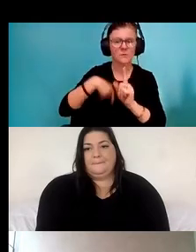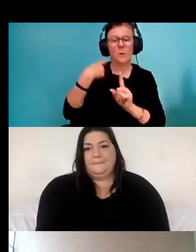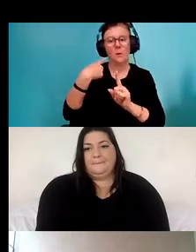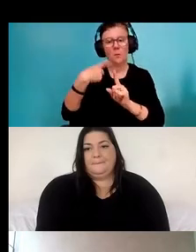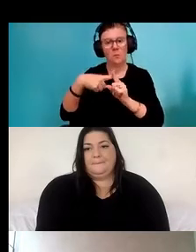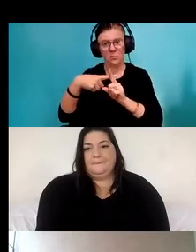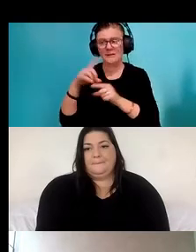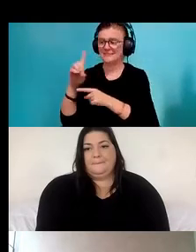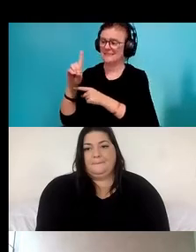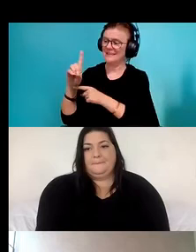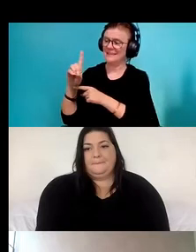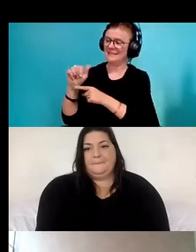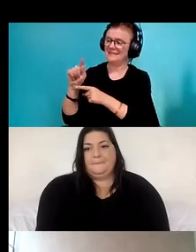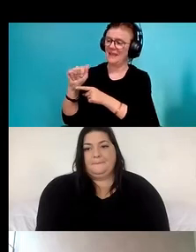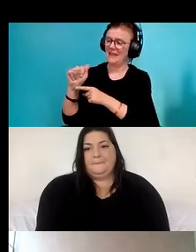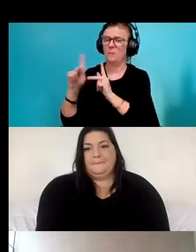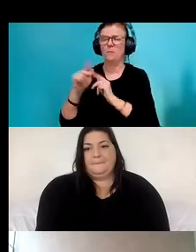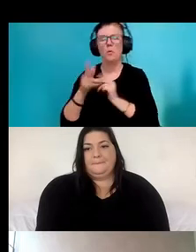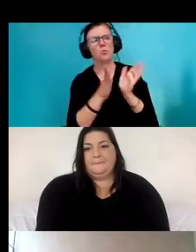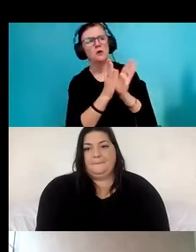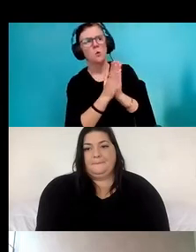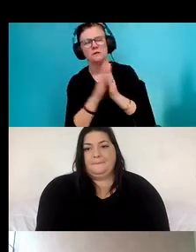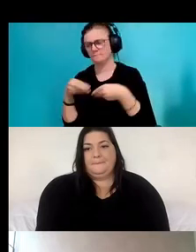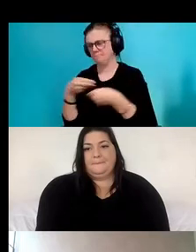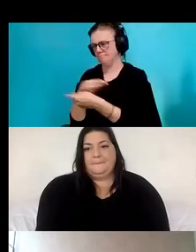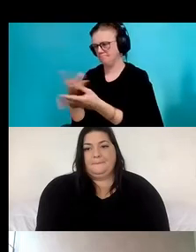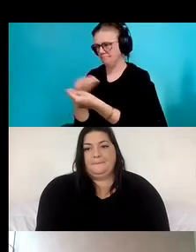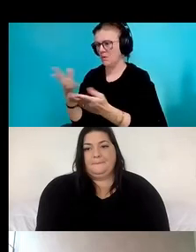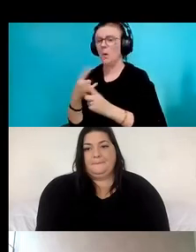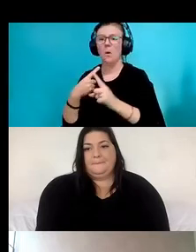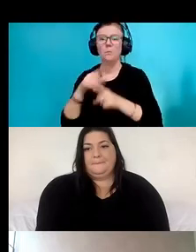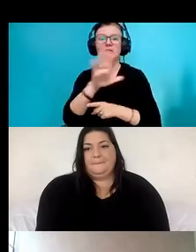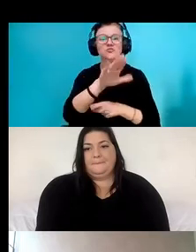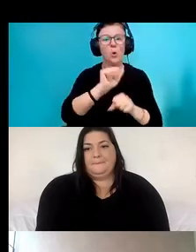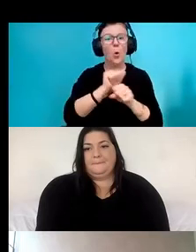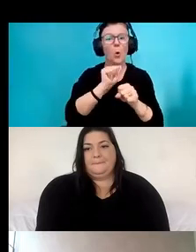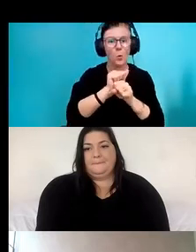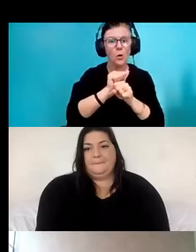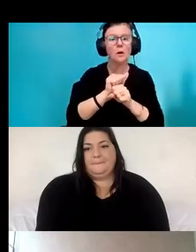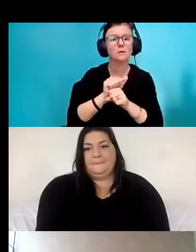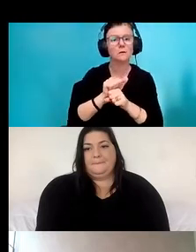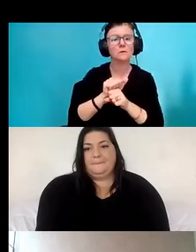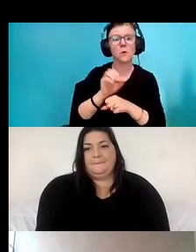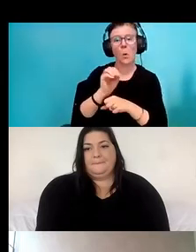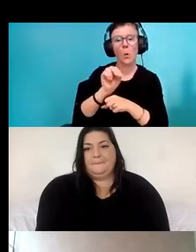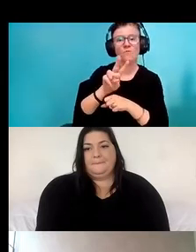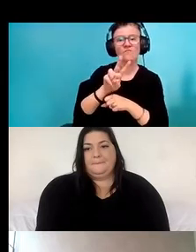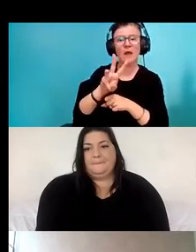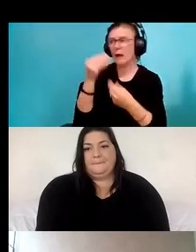on important work, the important work that you all are doing in your communities to help victims,